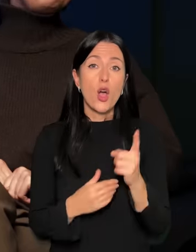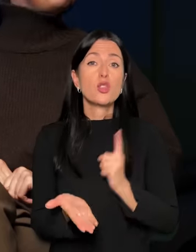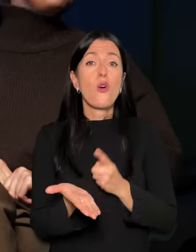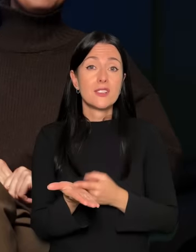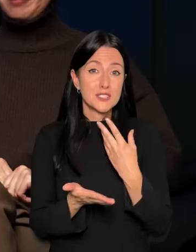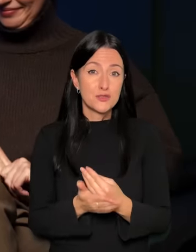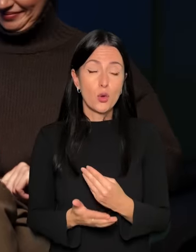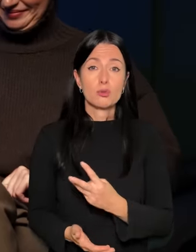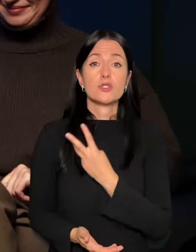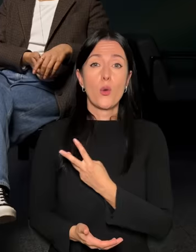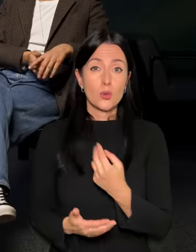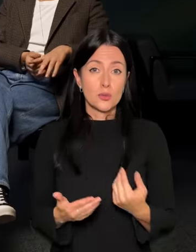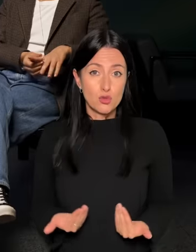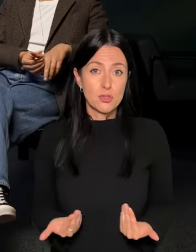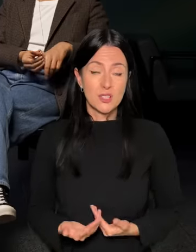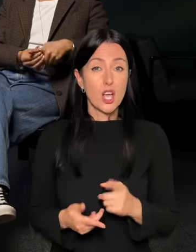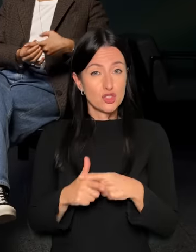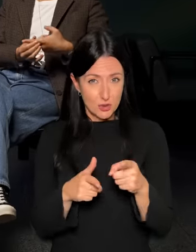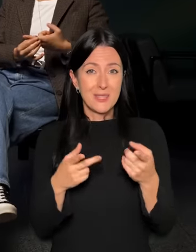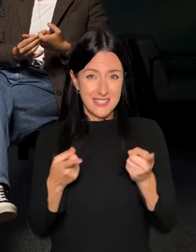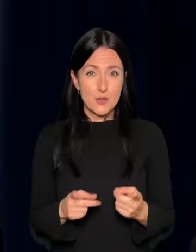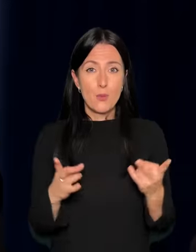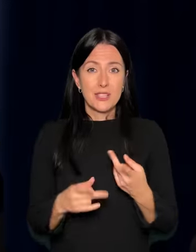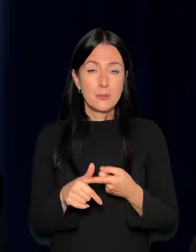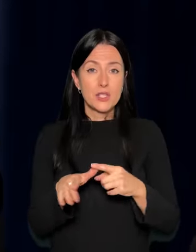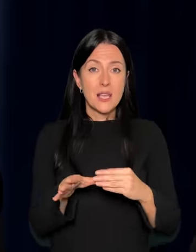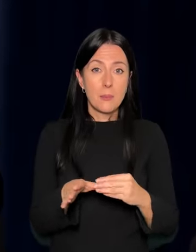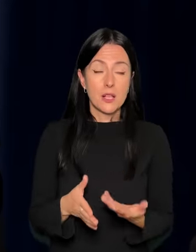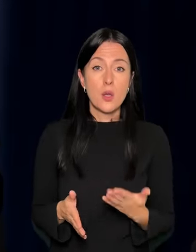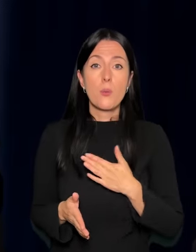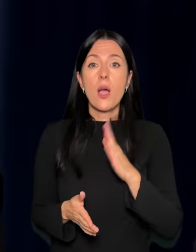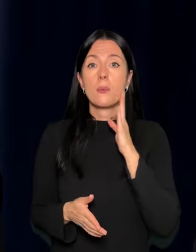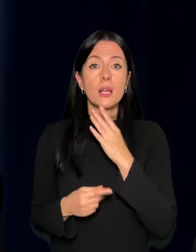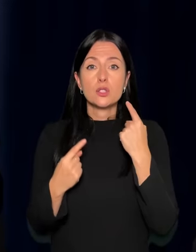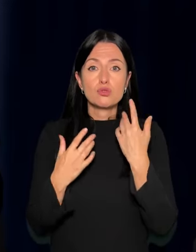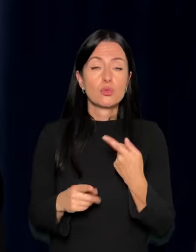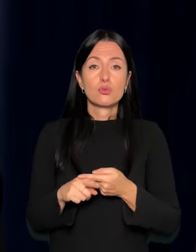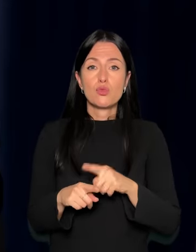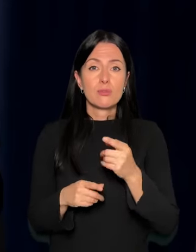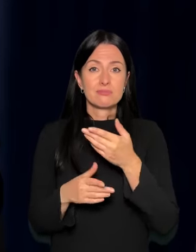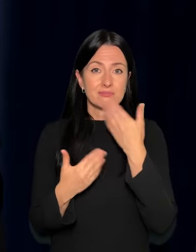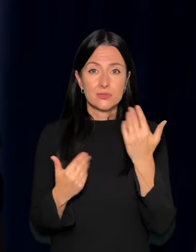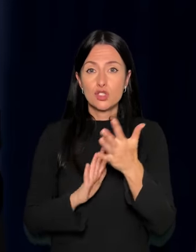Yes, if you want to live, show it. "Is this finger really necessary for you? My mother is deaf, so the absence of sign language